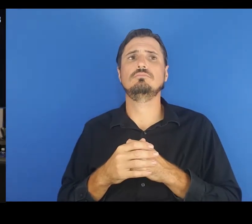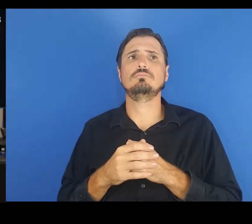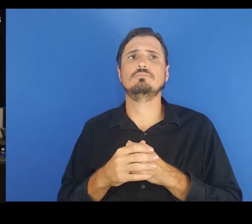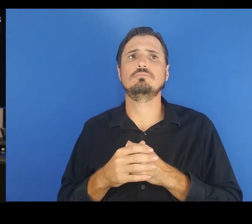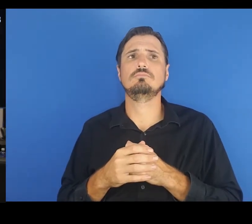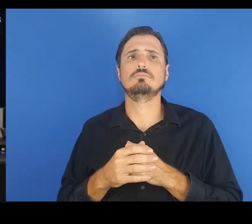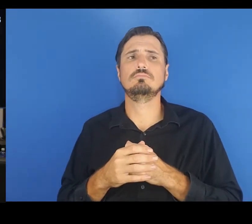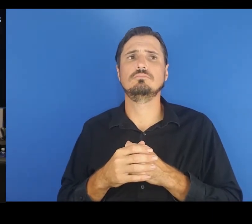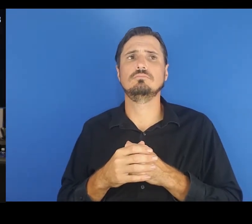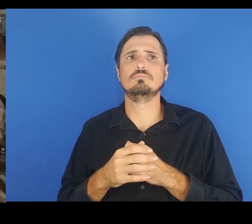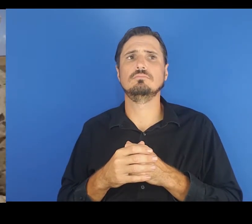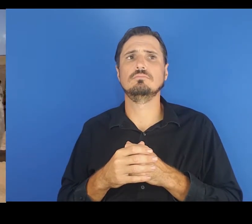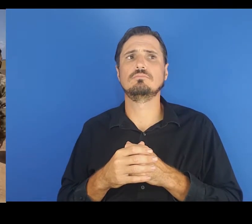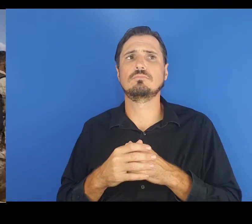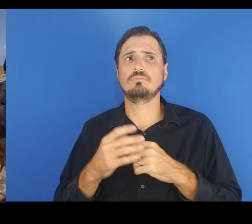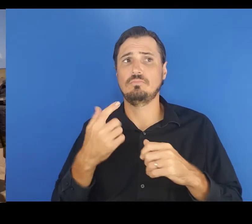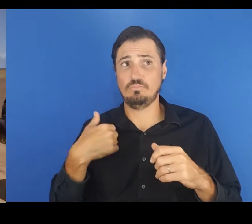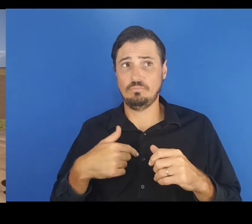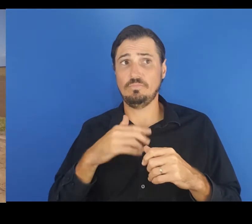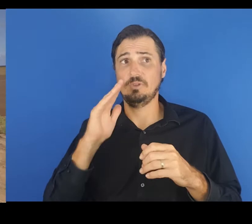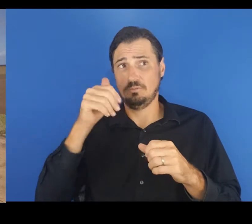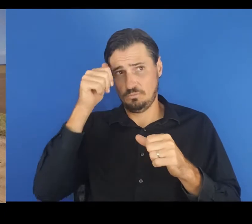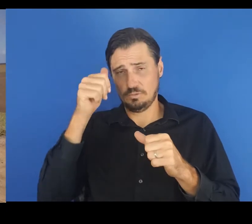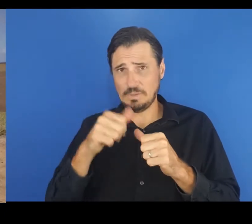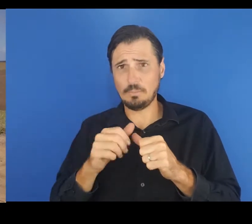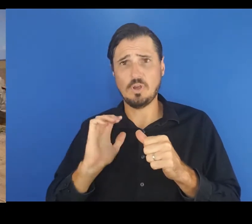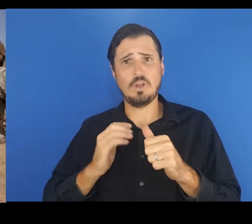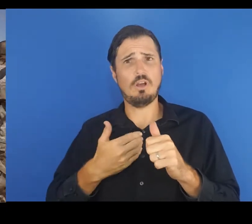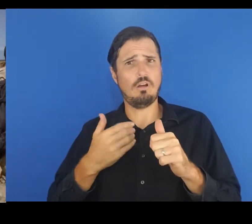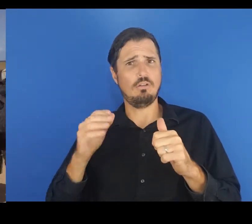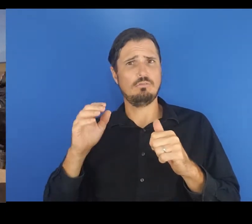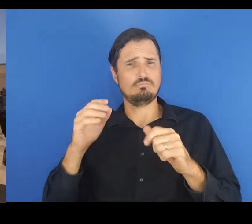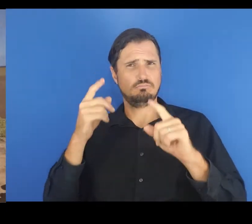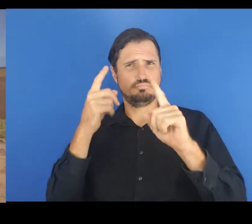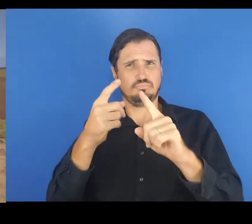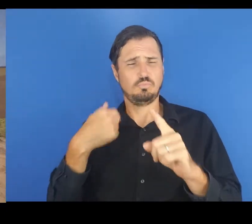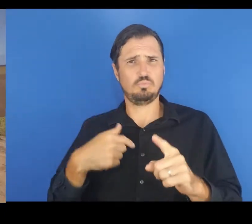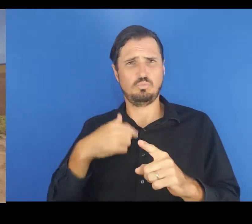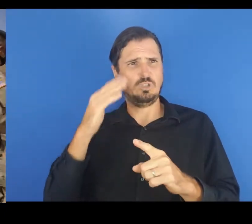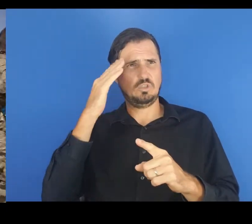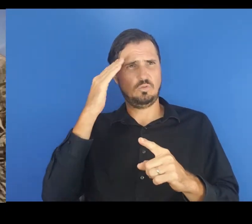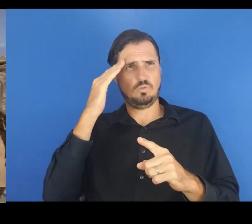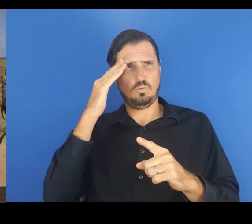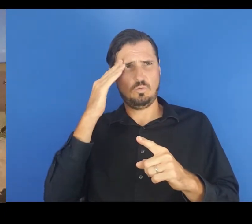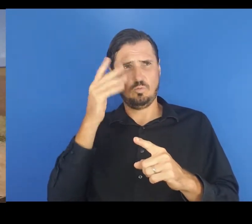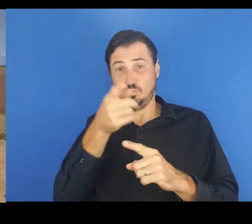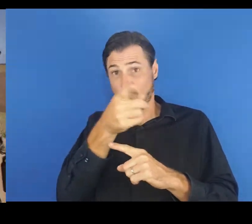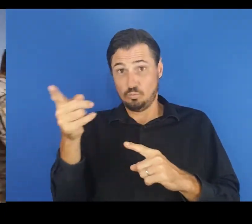restored. We take with us the memories of our mission and know the Garden Isle is in good hands!